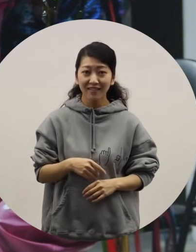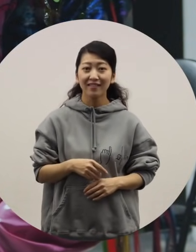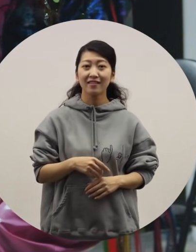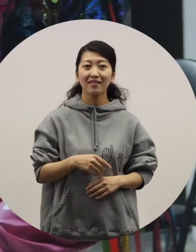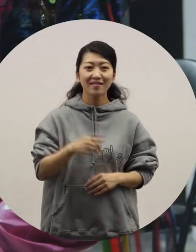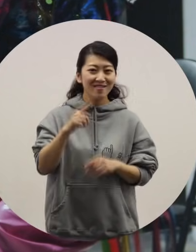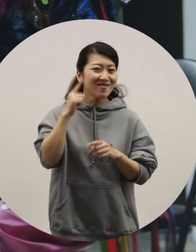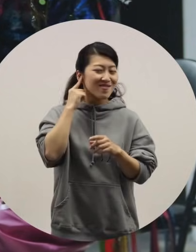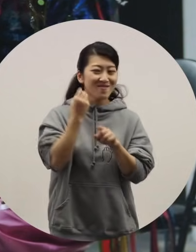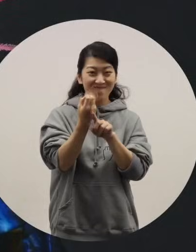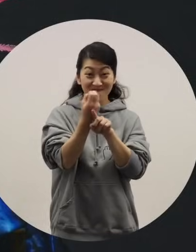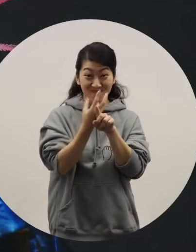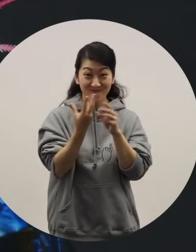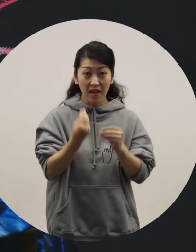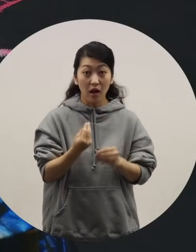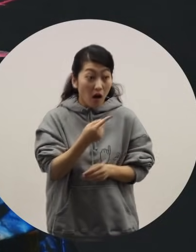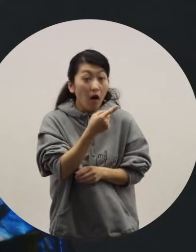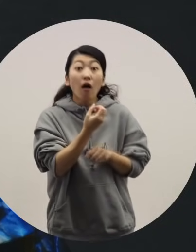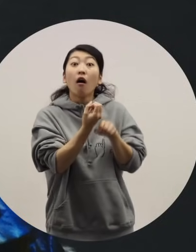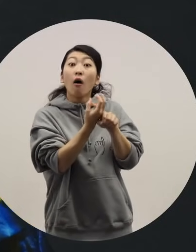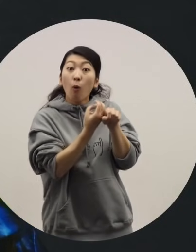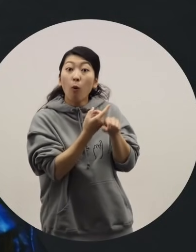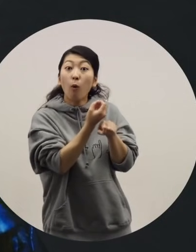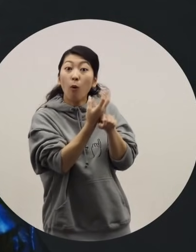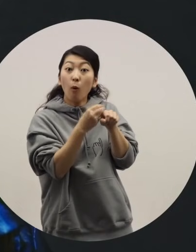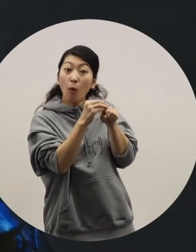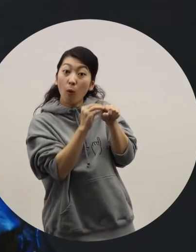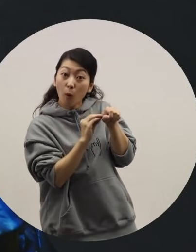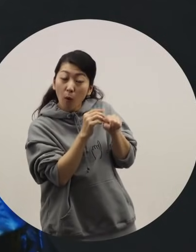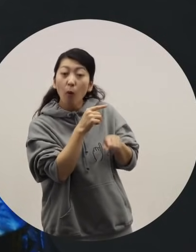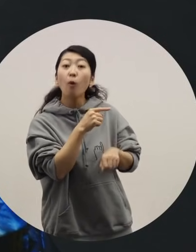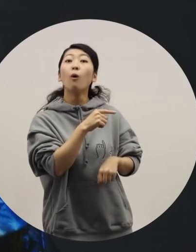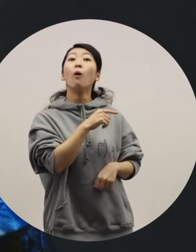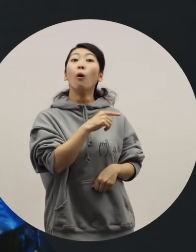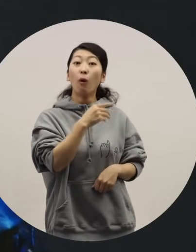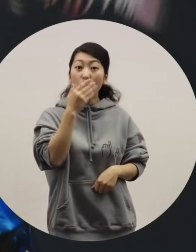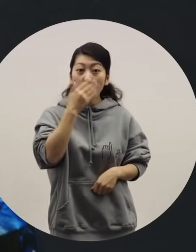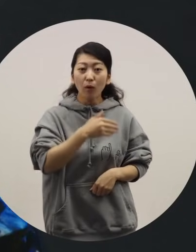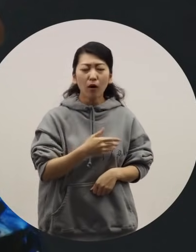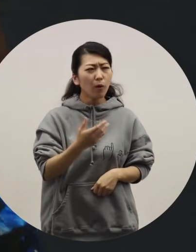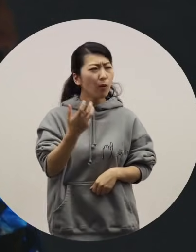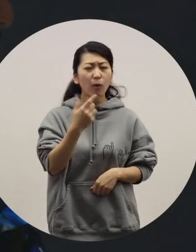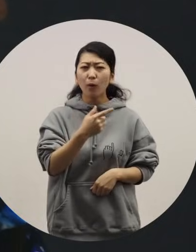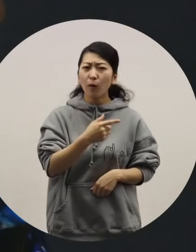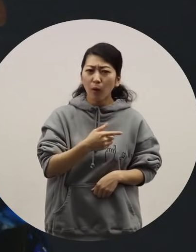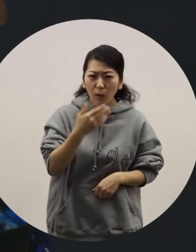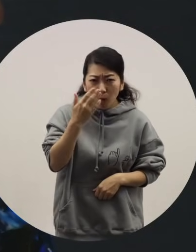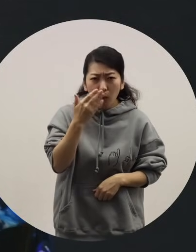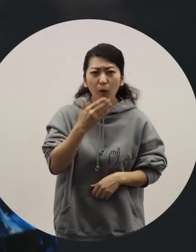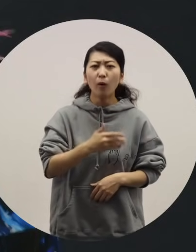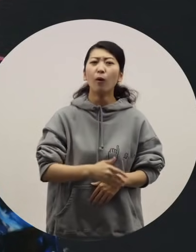[Takaya] I decorated his hearing aid. [Ochiai] You decorated it? This is a decorated hearing aid! Wow, this is really cool.